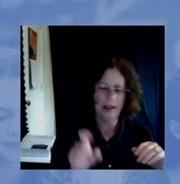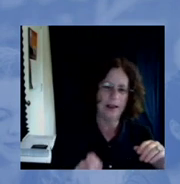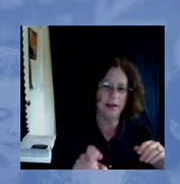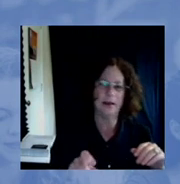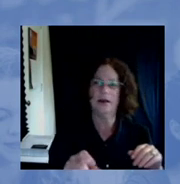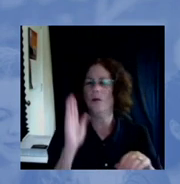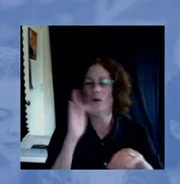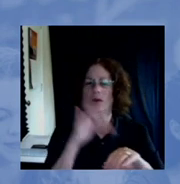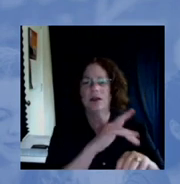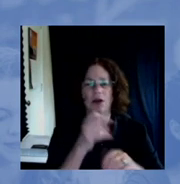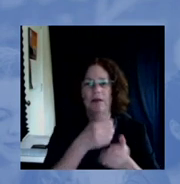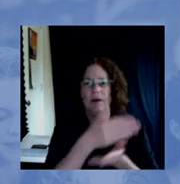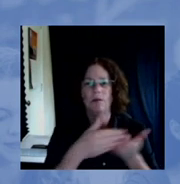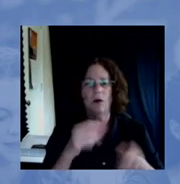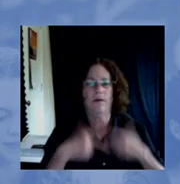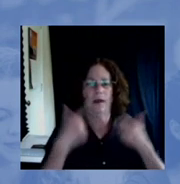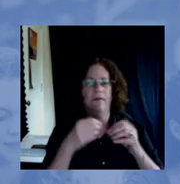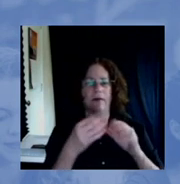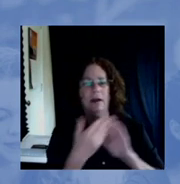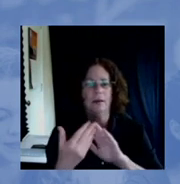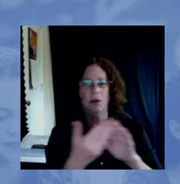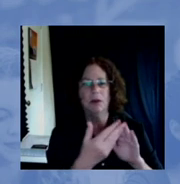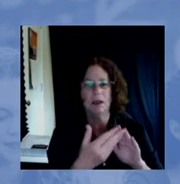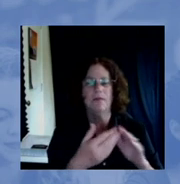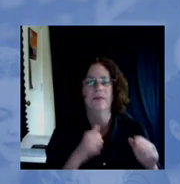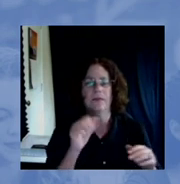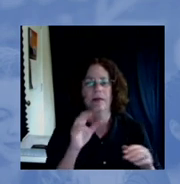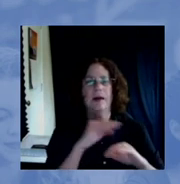LIFE WITHIN THAT COMMUNITY. I AM AN ENGLISH LANGUAGE LEARNER MYSELF AND